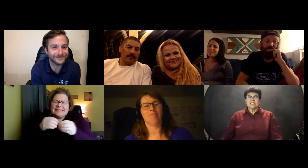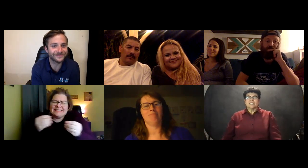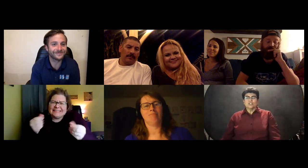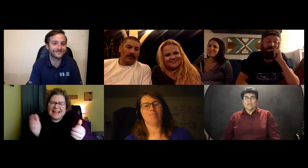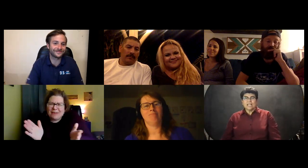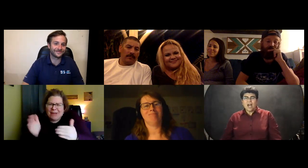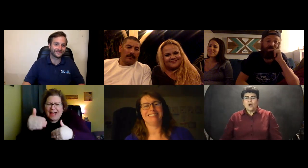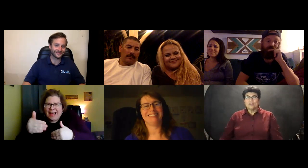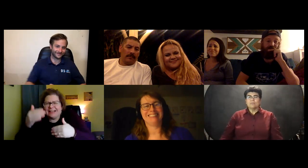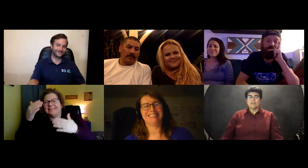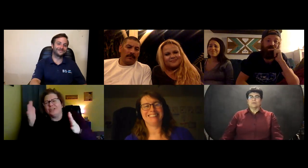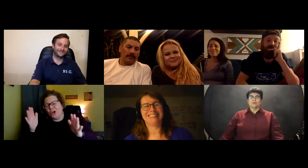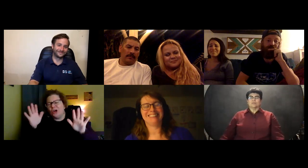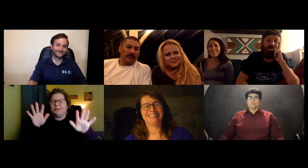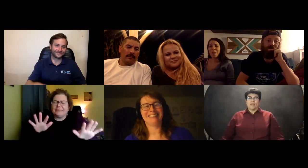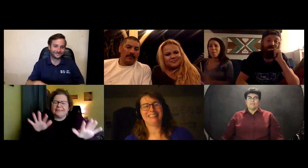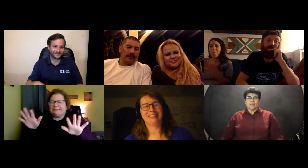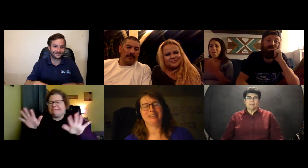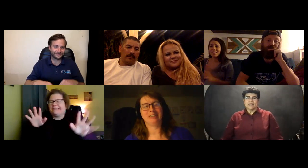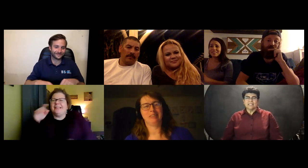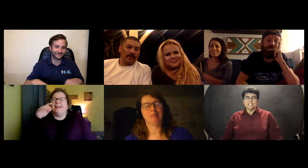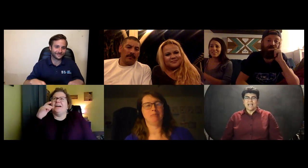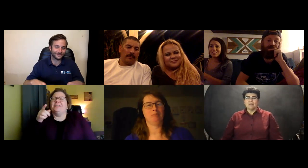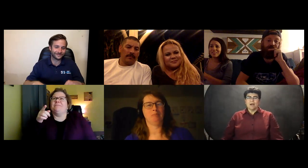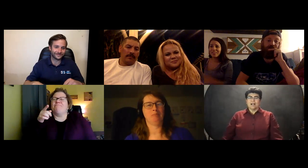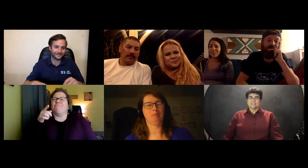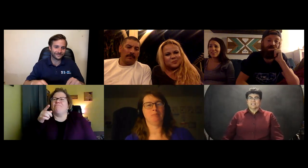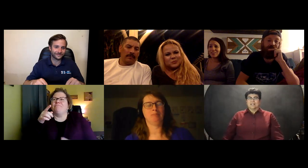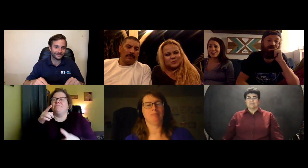you know get along with people but